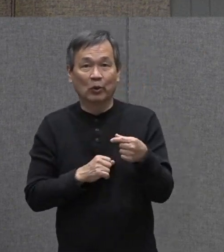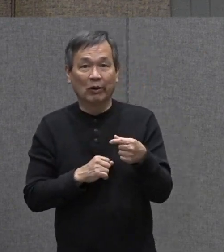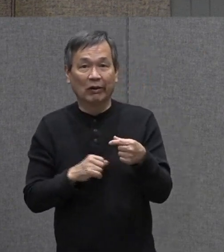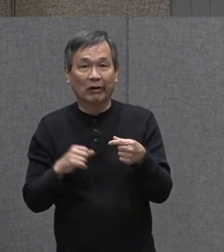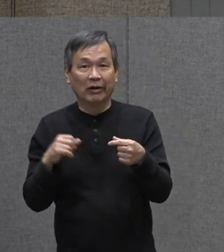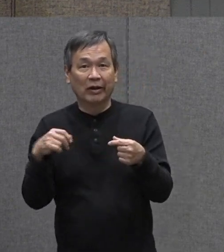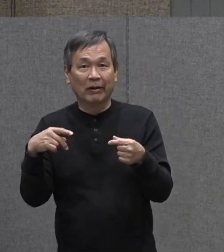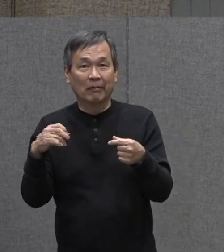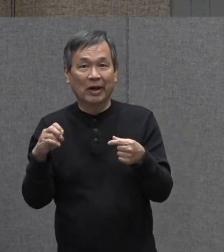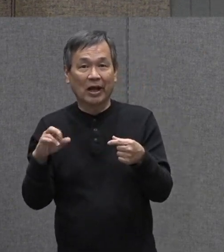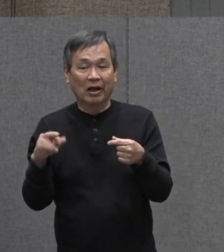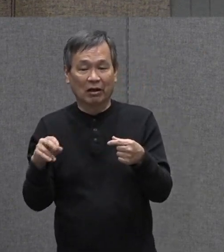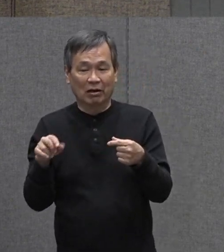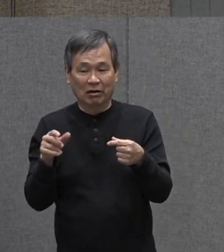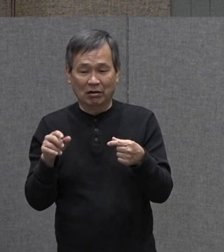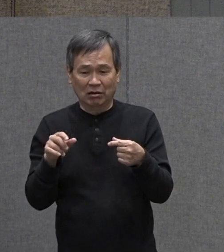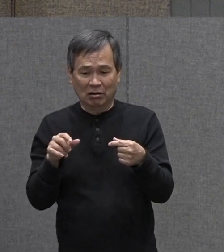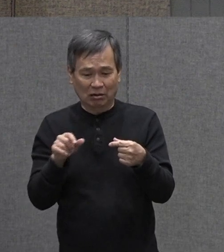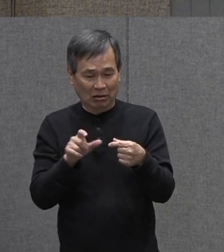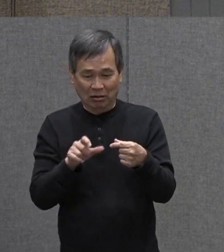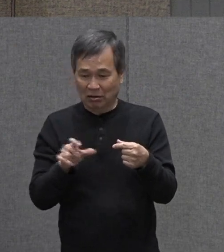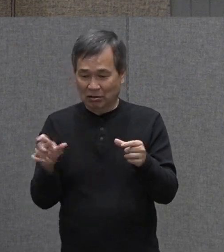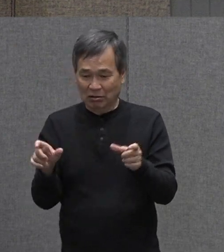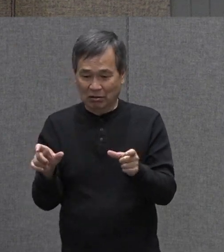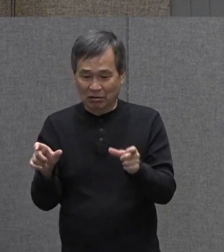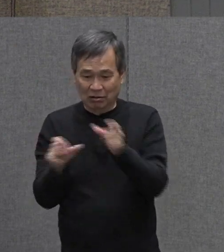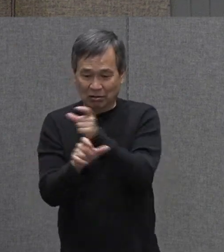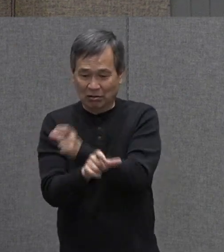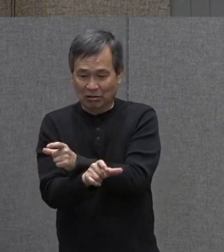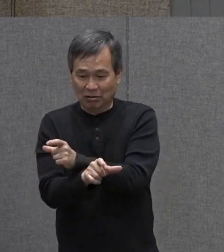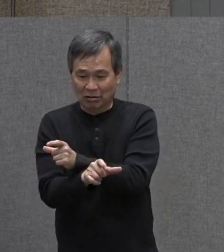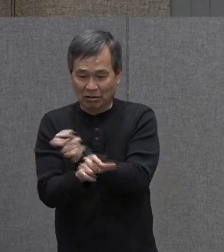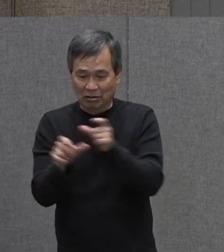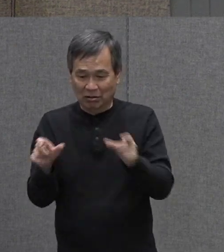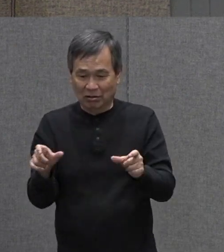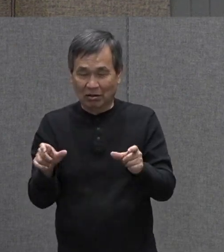They're both correct. They're two different ways to say the same thing.